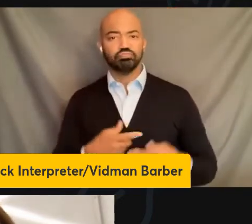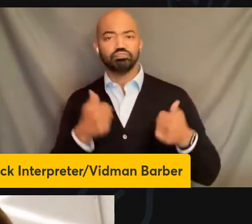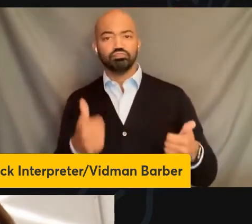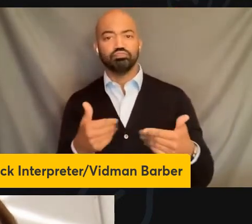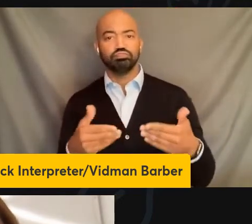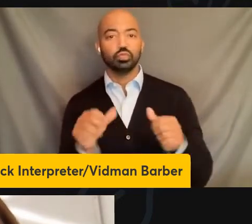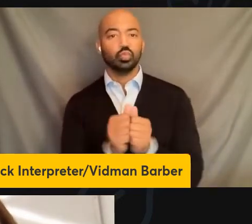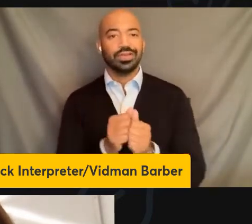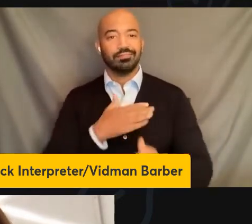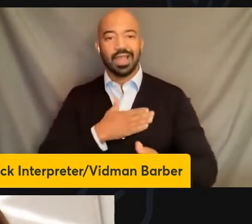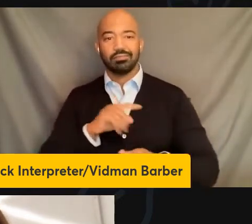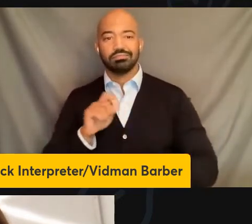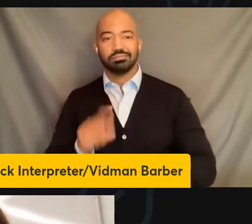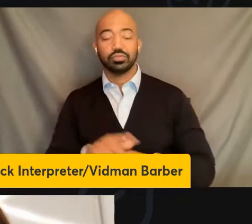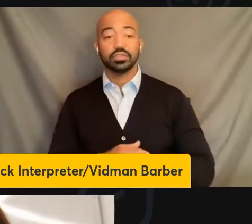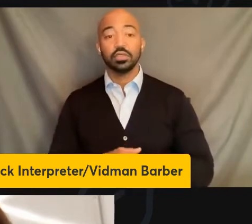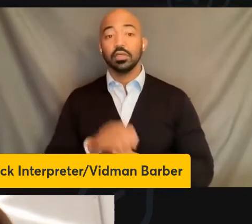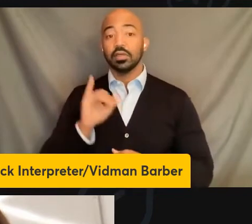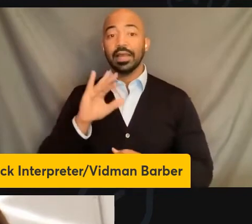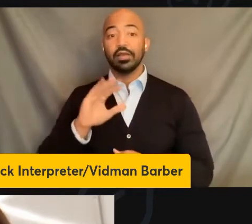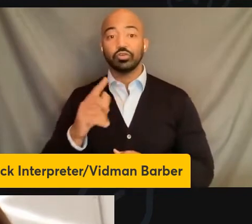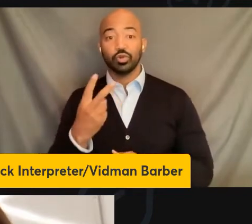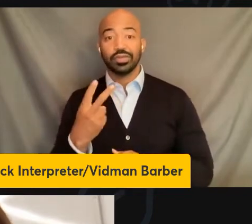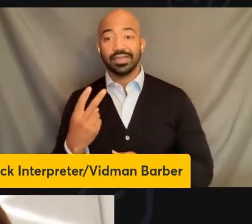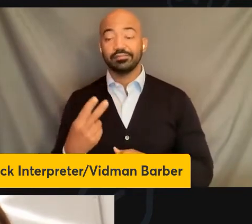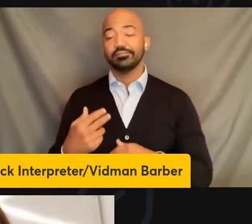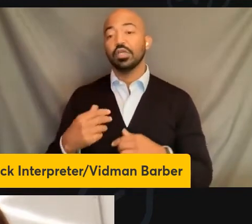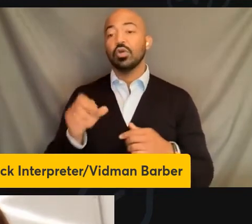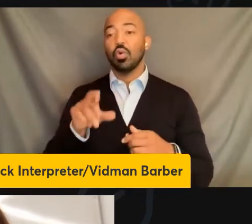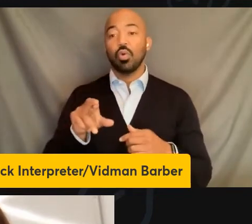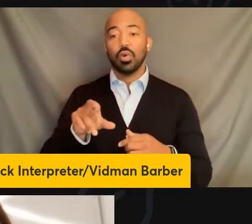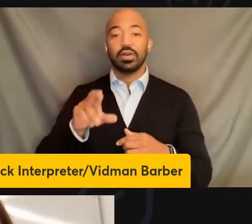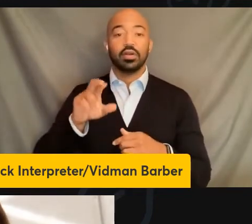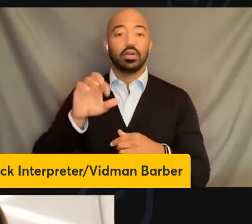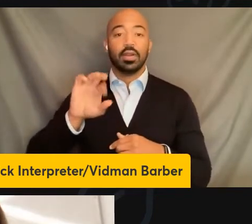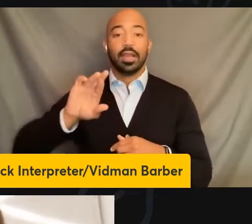aisle 13 or amphiregulin to try to treat or prevent type one diabetes before?